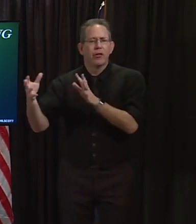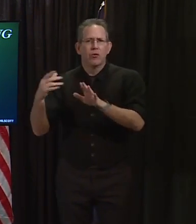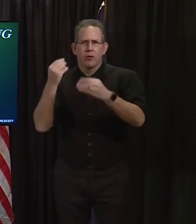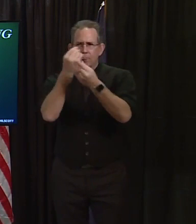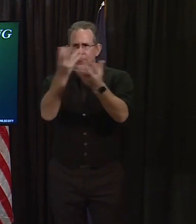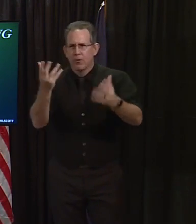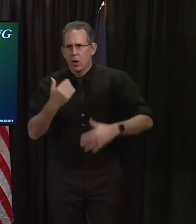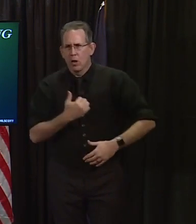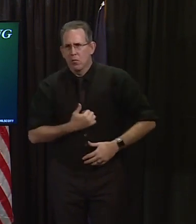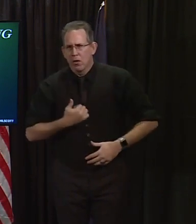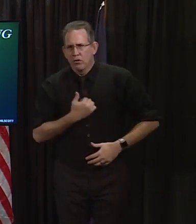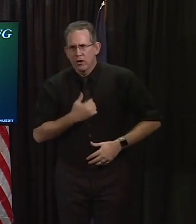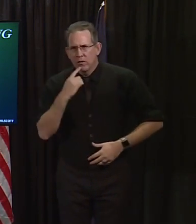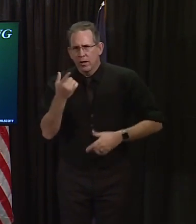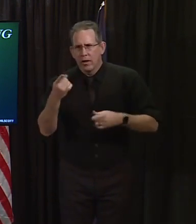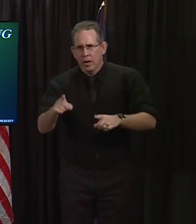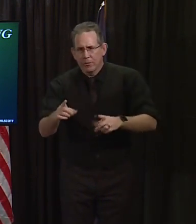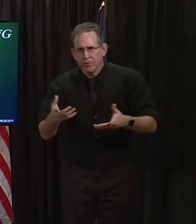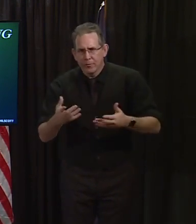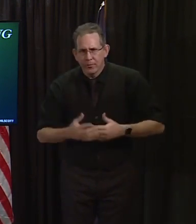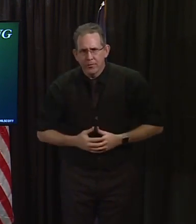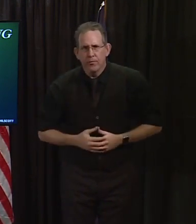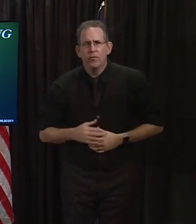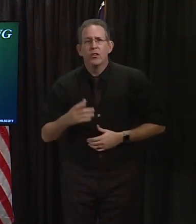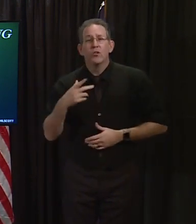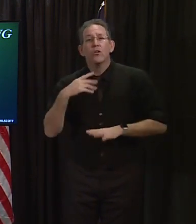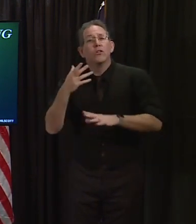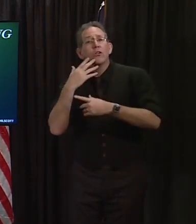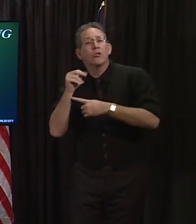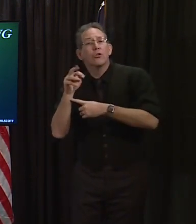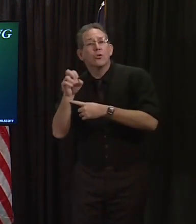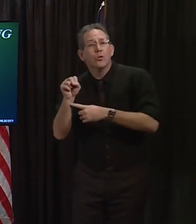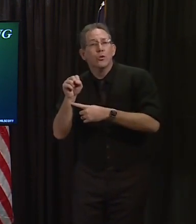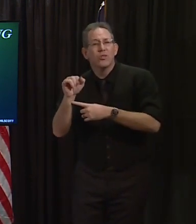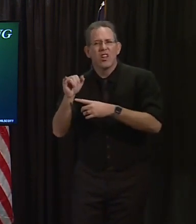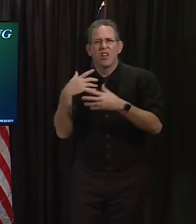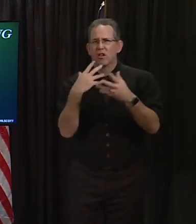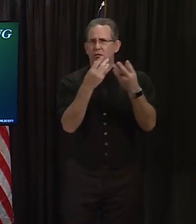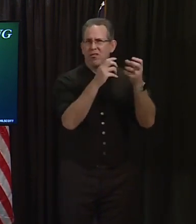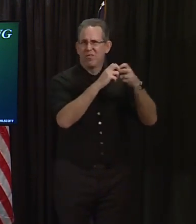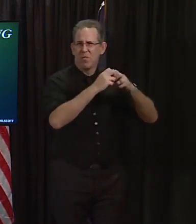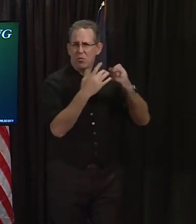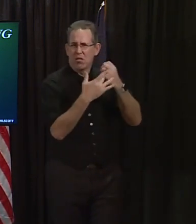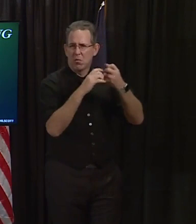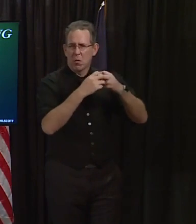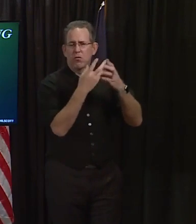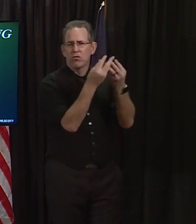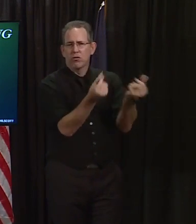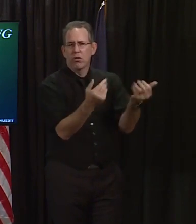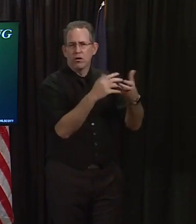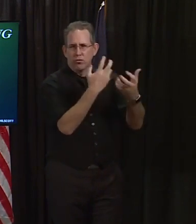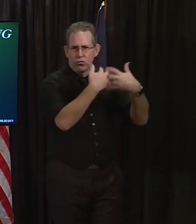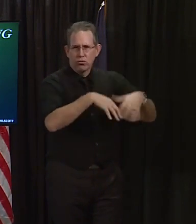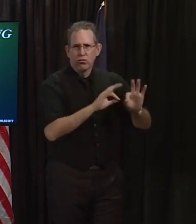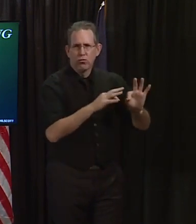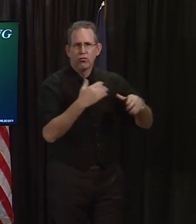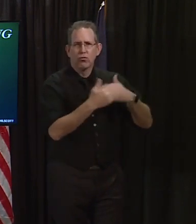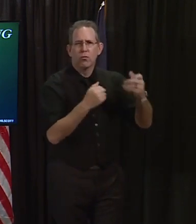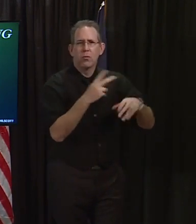we have resolved this issue. We expect the remaining people who are experiencing these delays will have their test results by the end of the